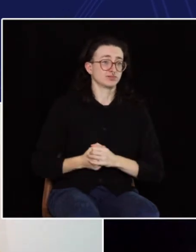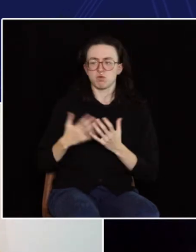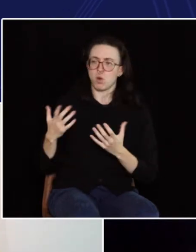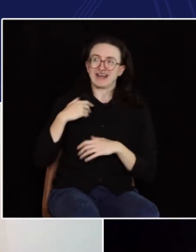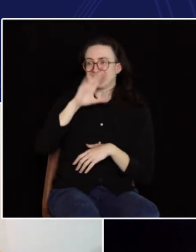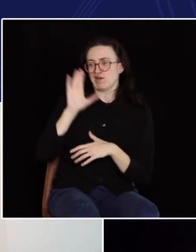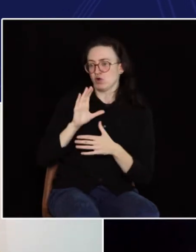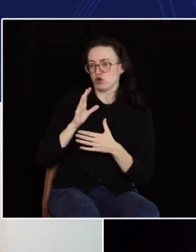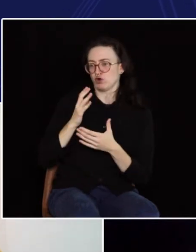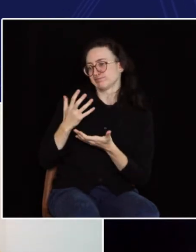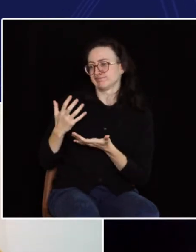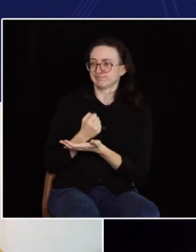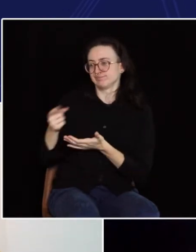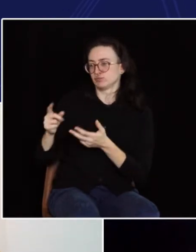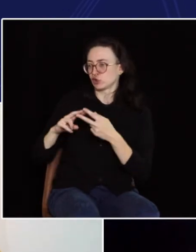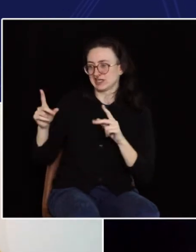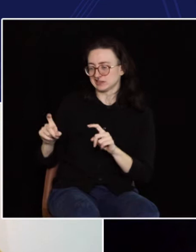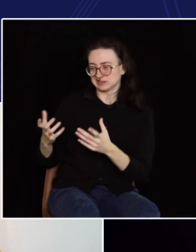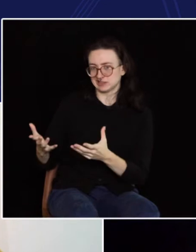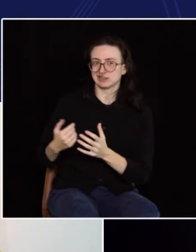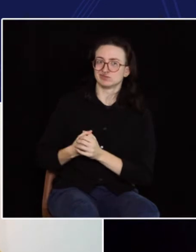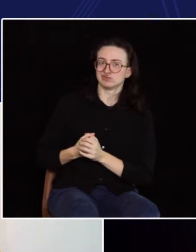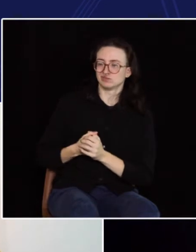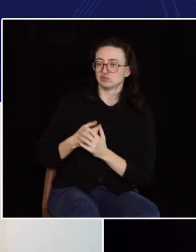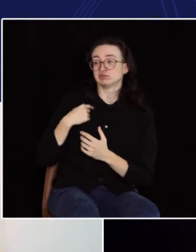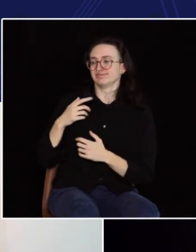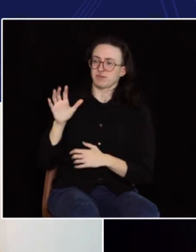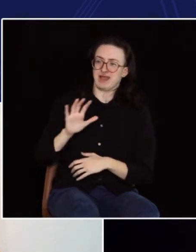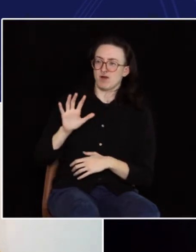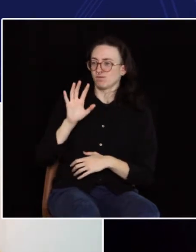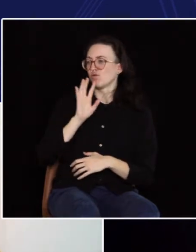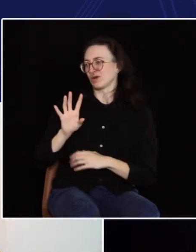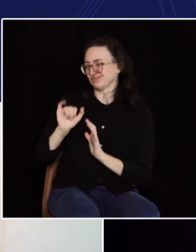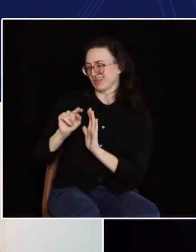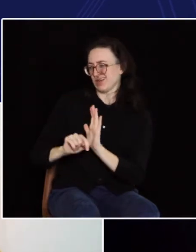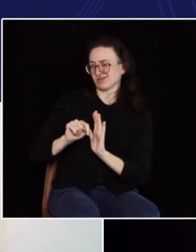[ZAIN:] So I never got genetic testing... since I was four years old at the time --